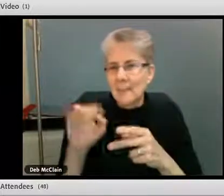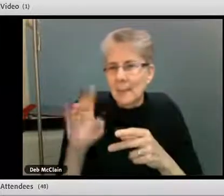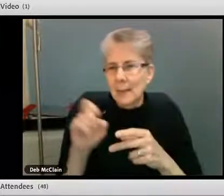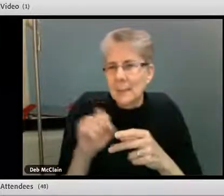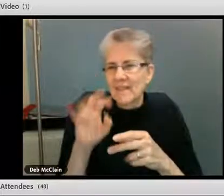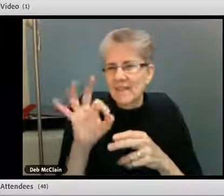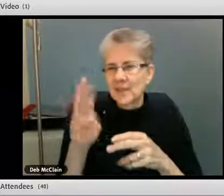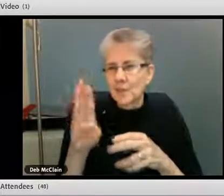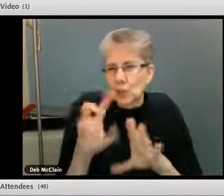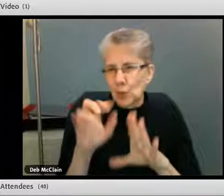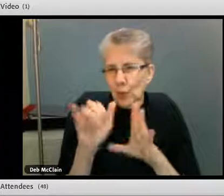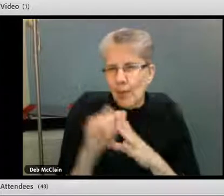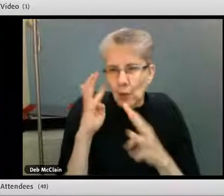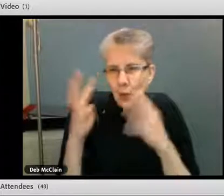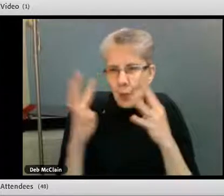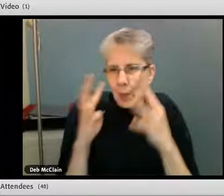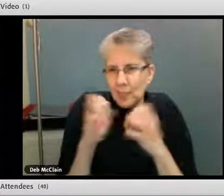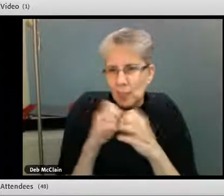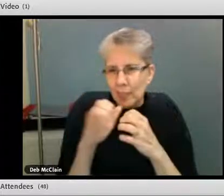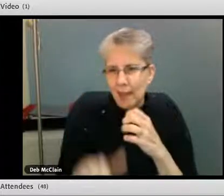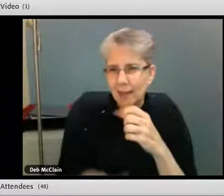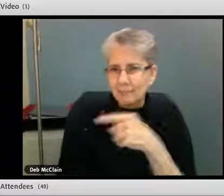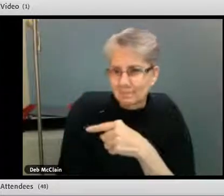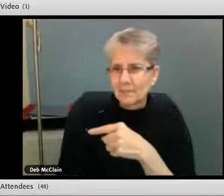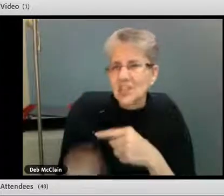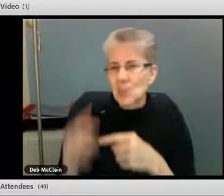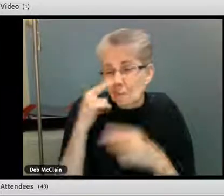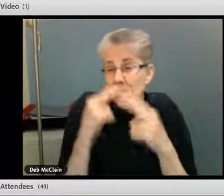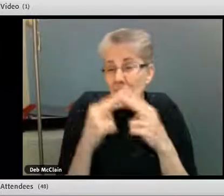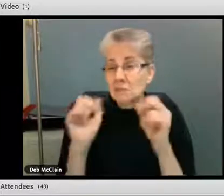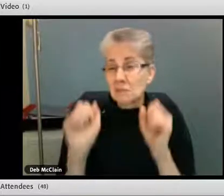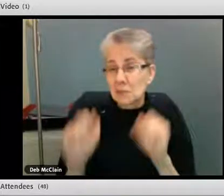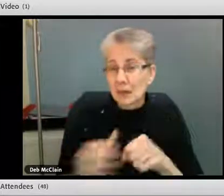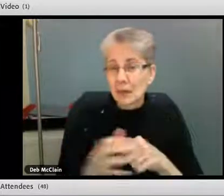It can be a lot of fun, and it can create some fun in your social media.